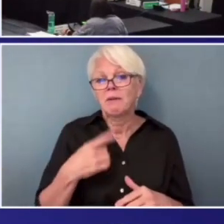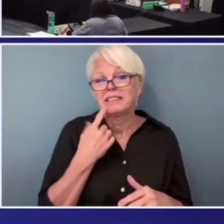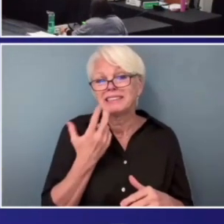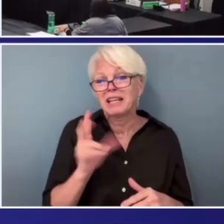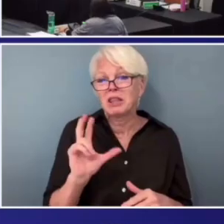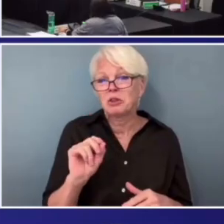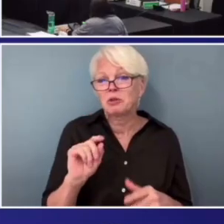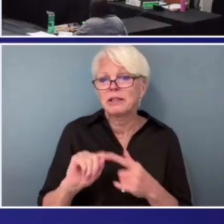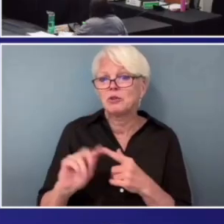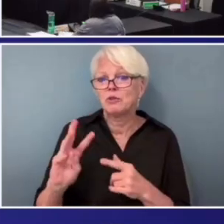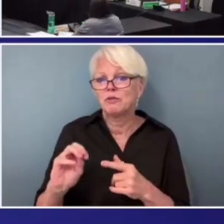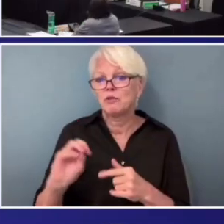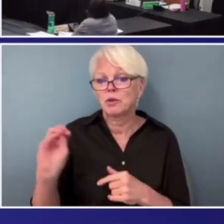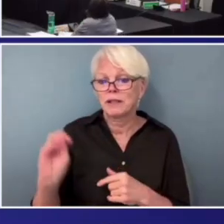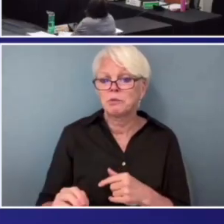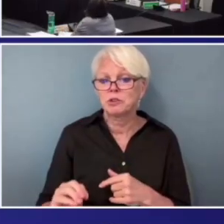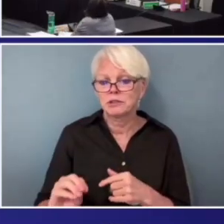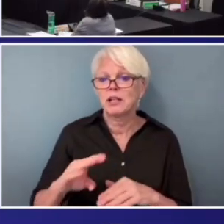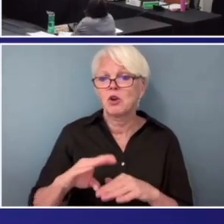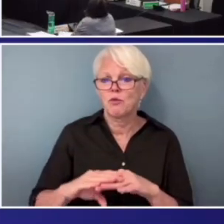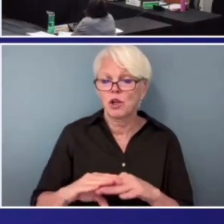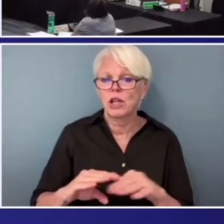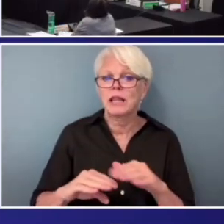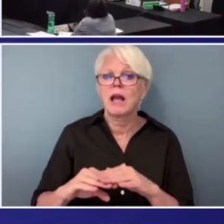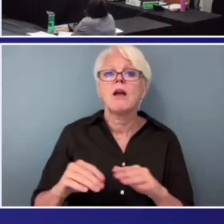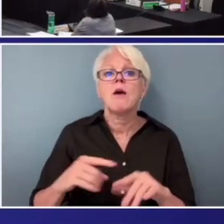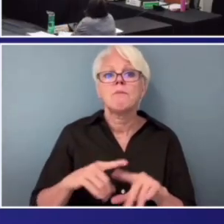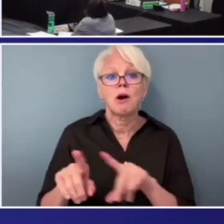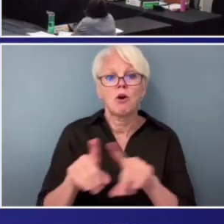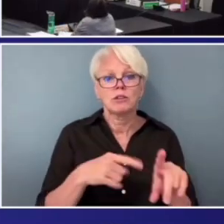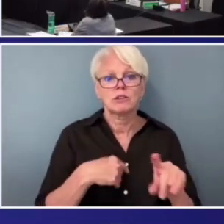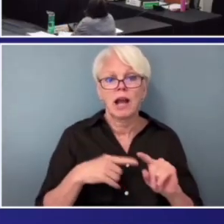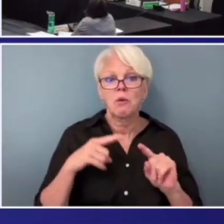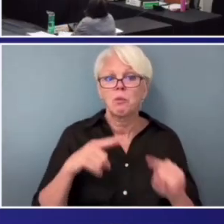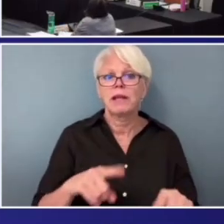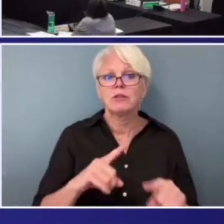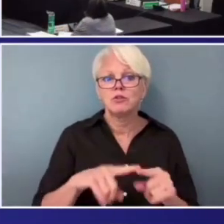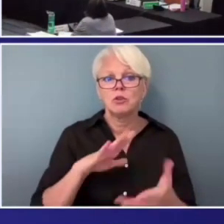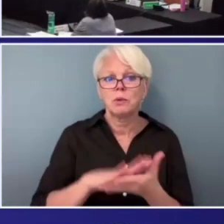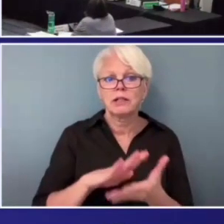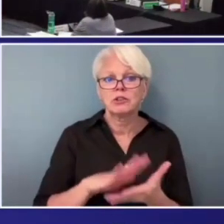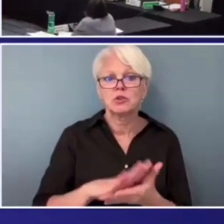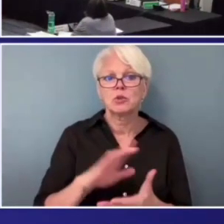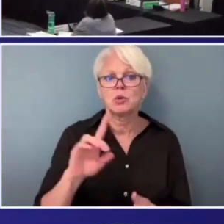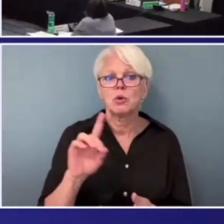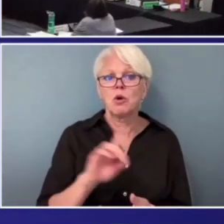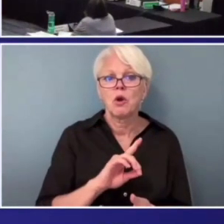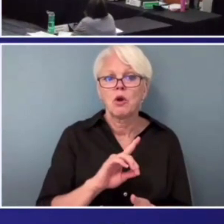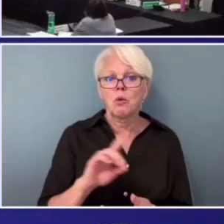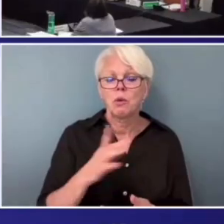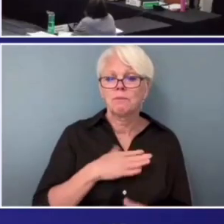But I also went to a school where the, the -- my JD was on a trimester-based